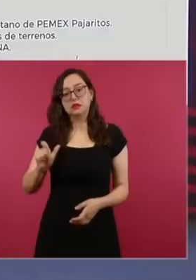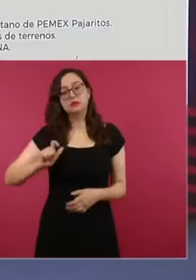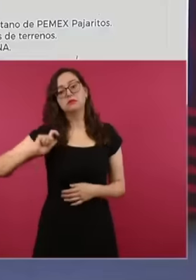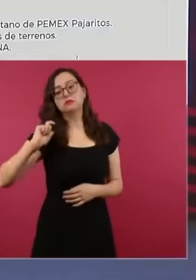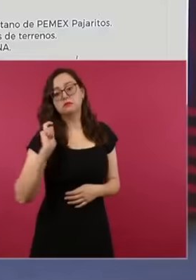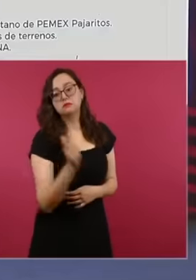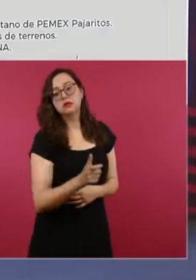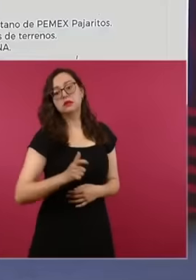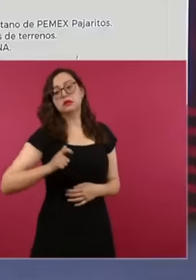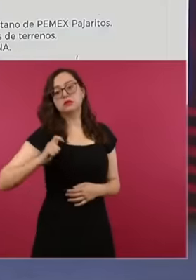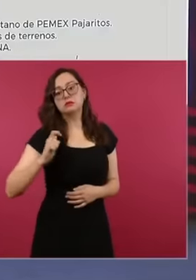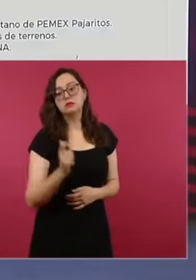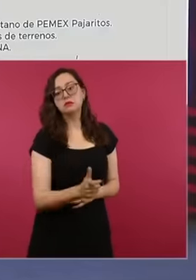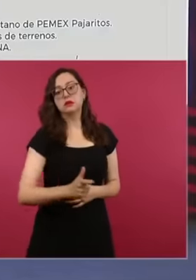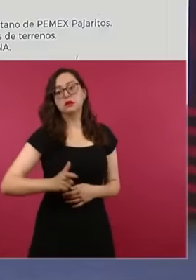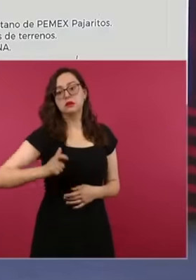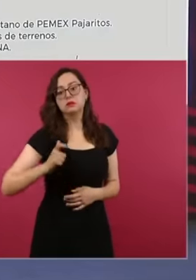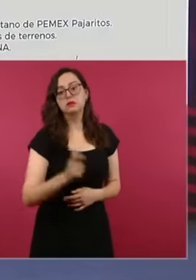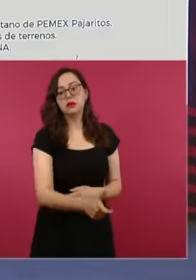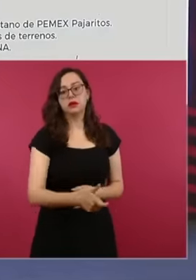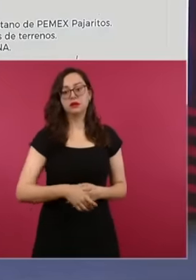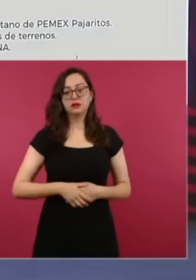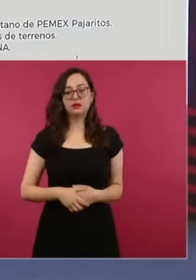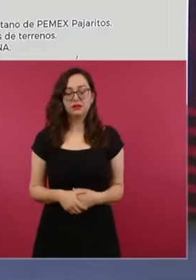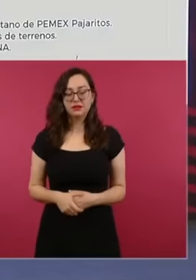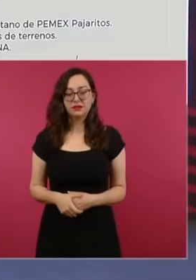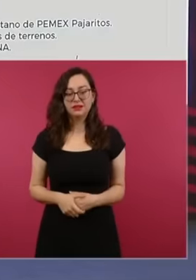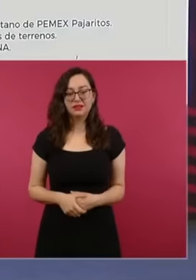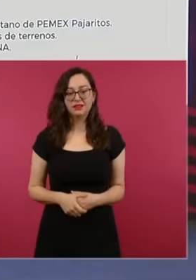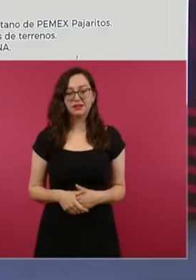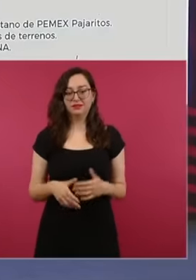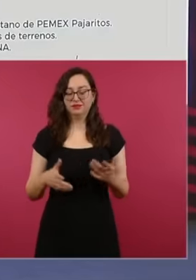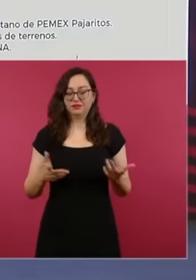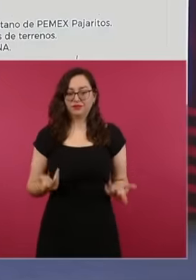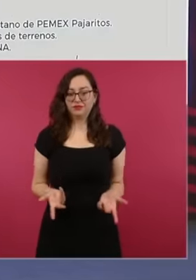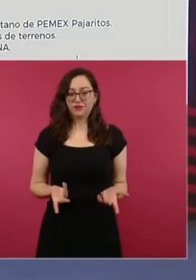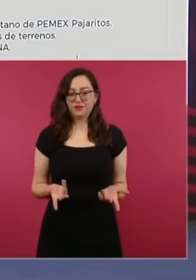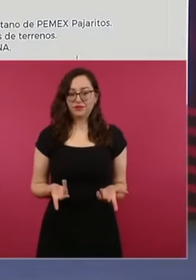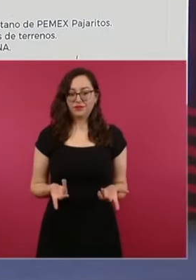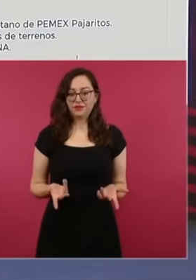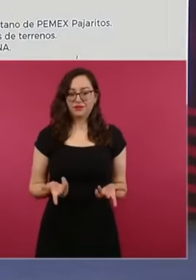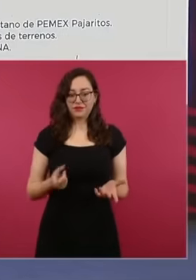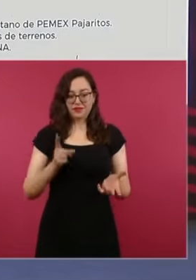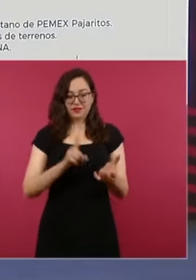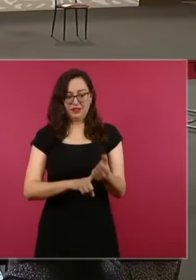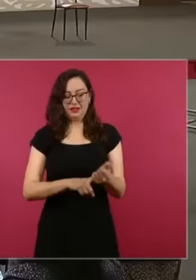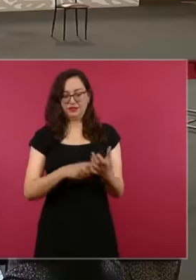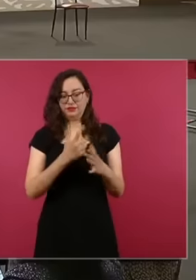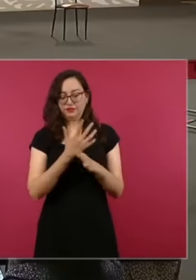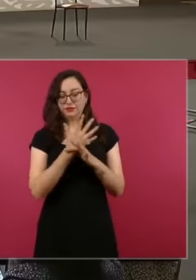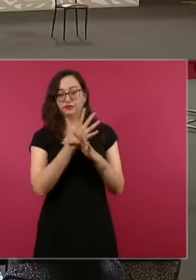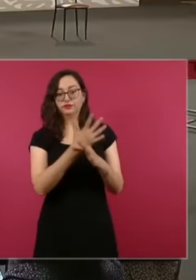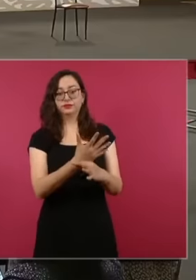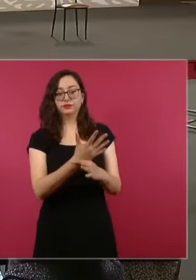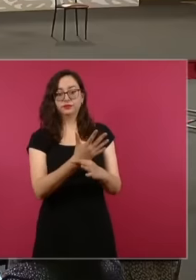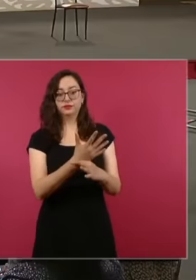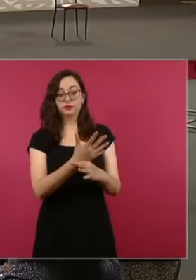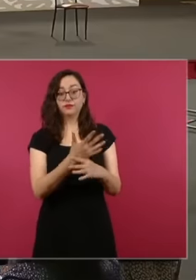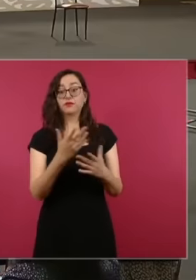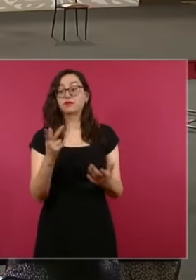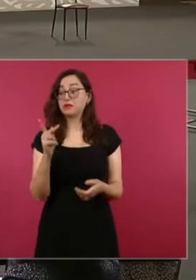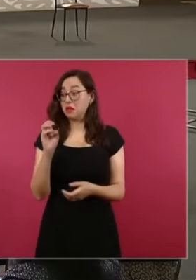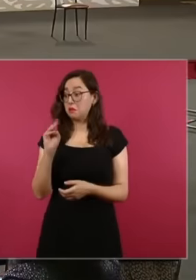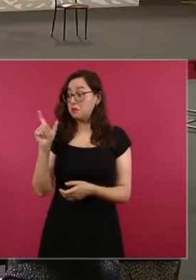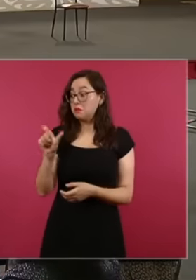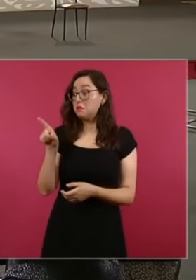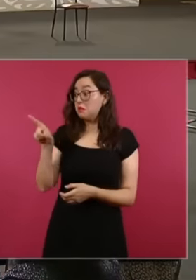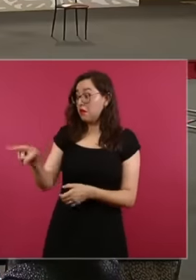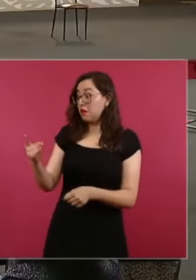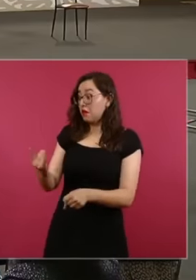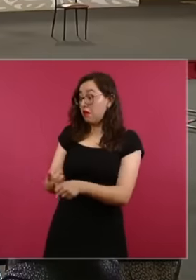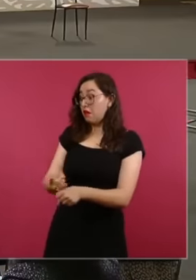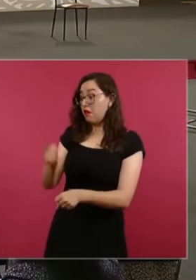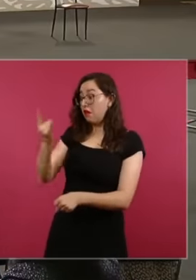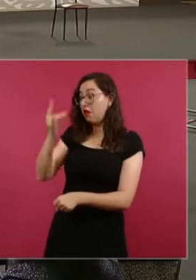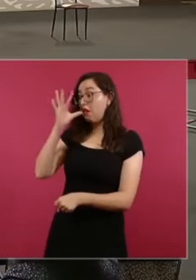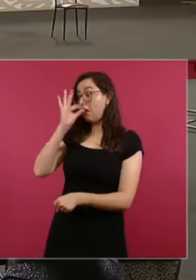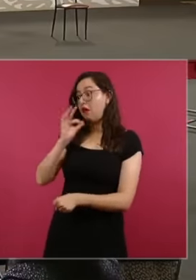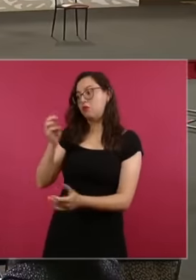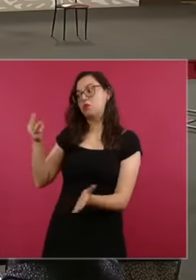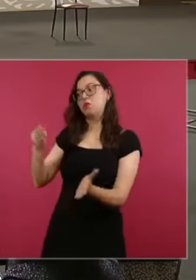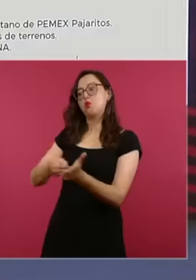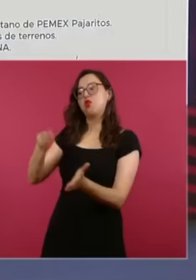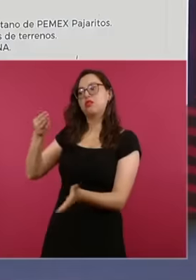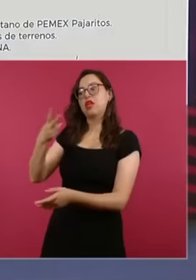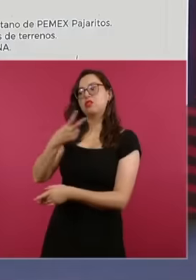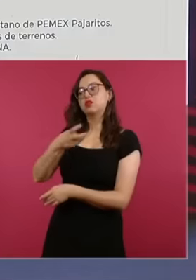the volume. which it did not have and the clauses stated that if Pemex failed they would charge 200% of the